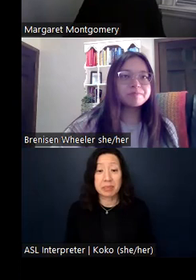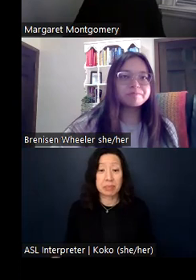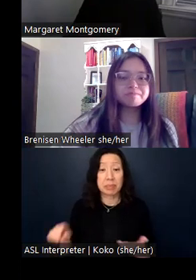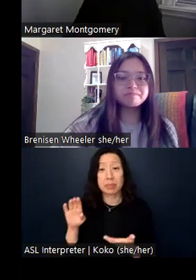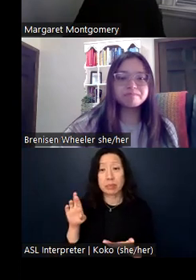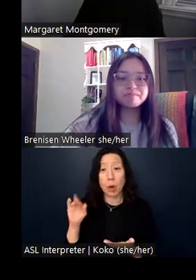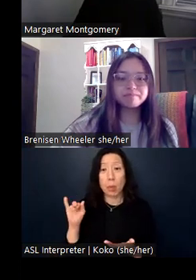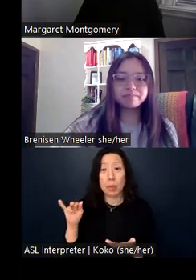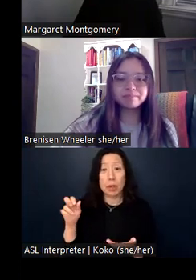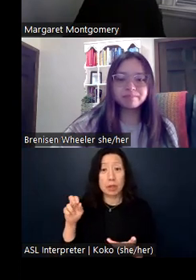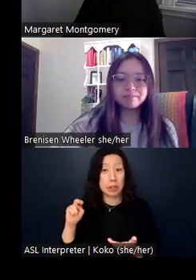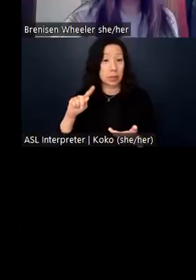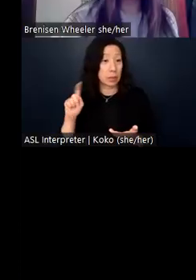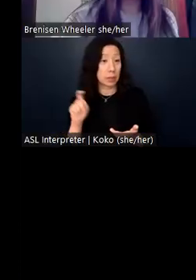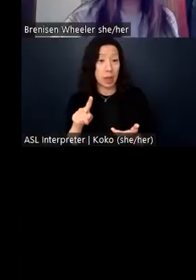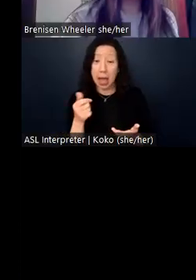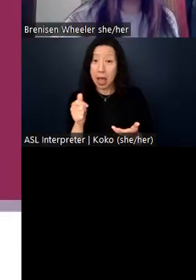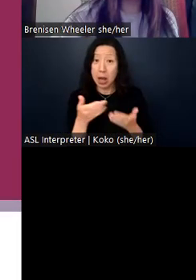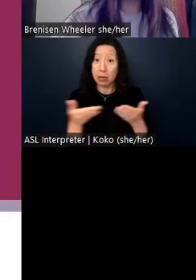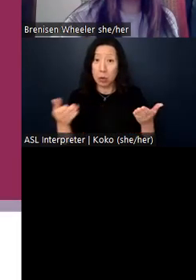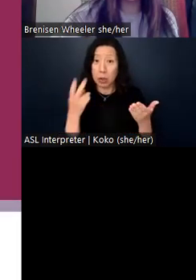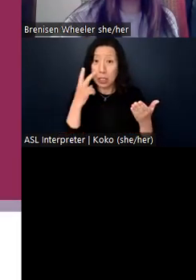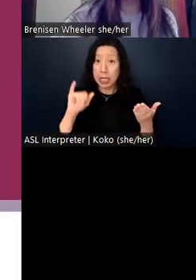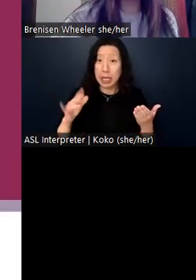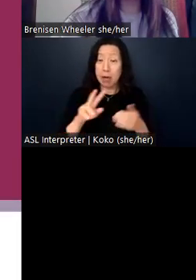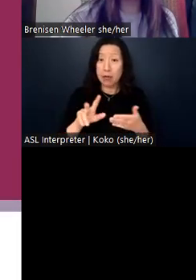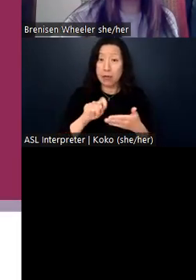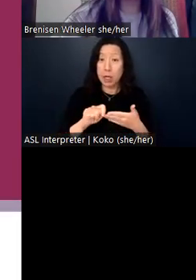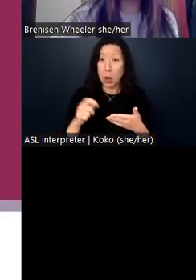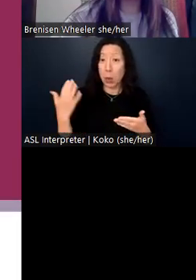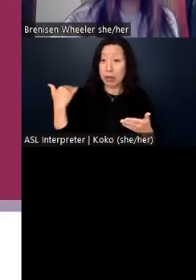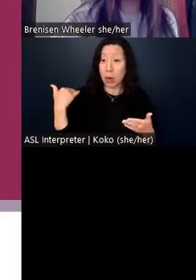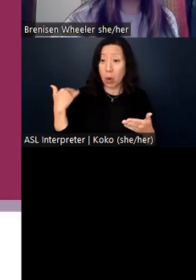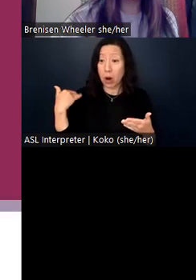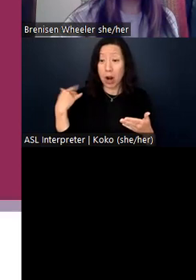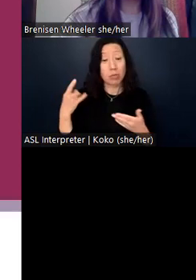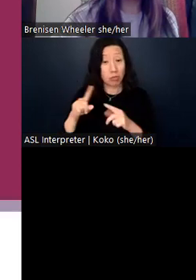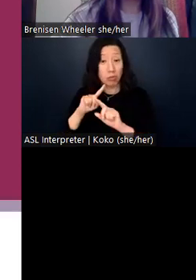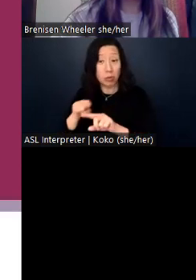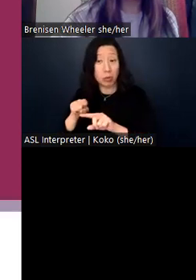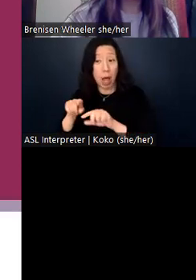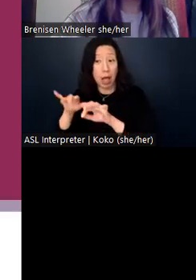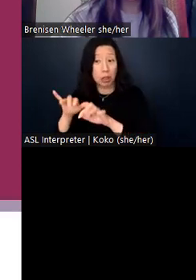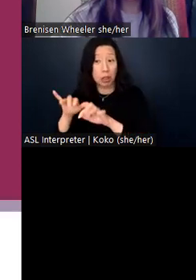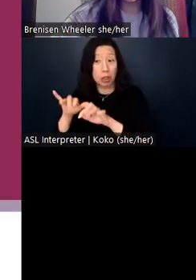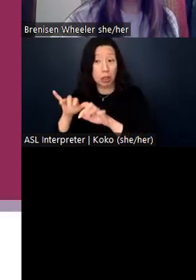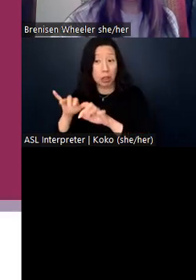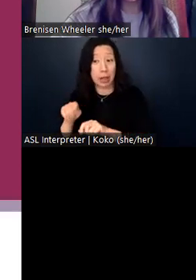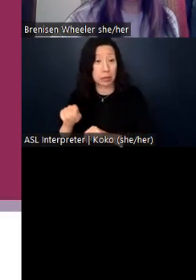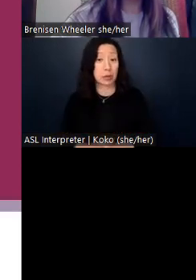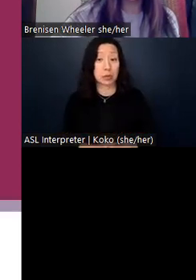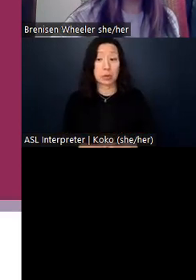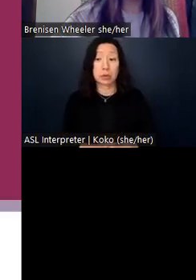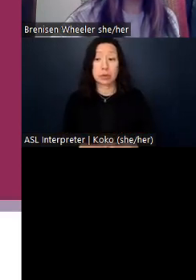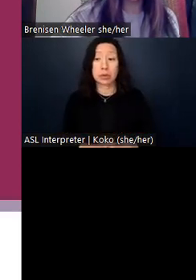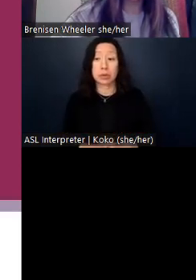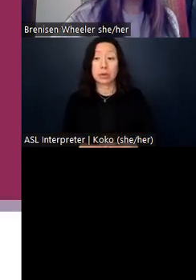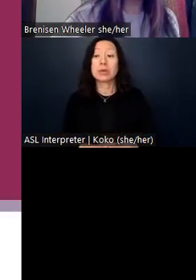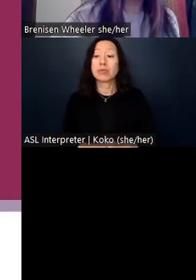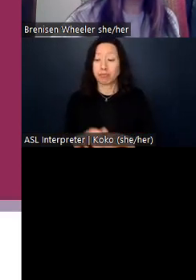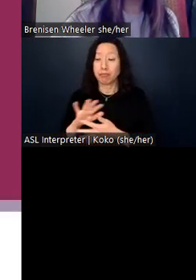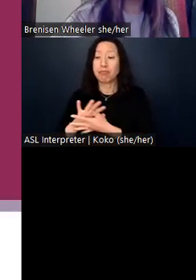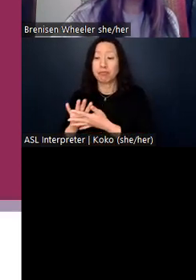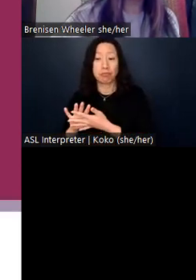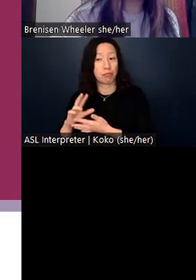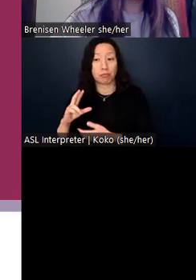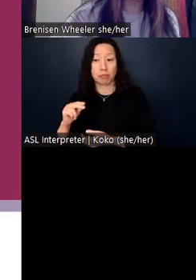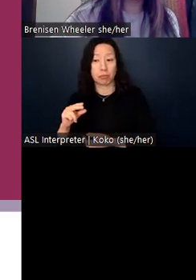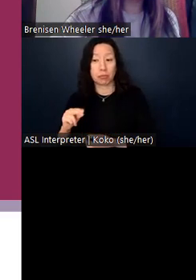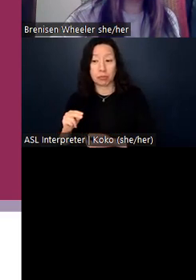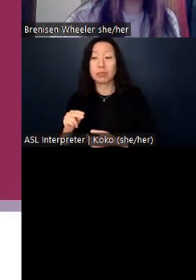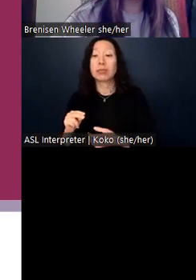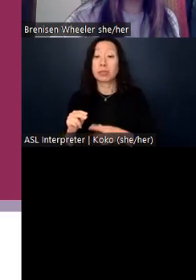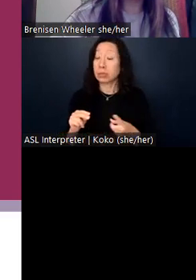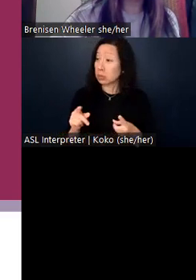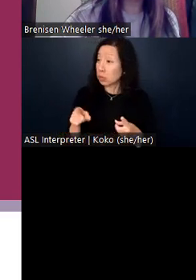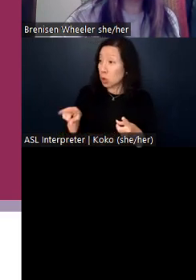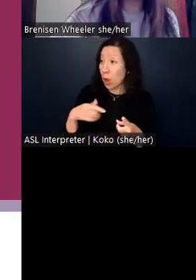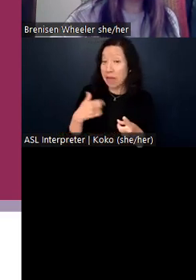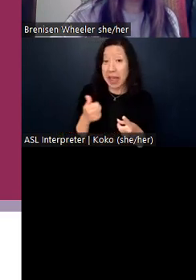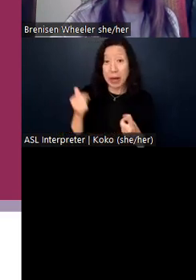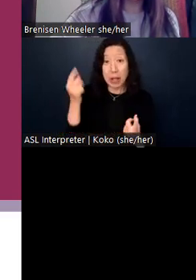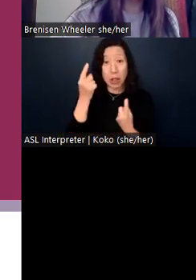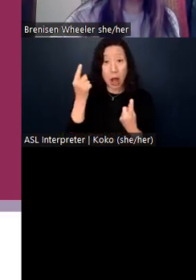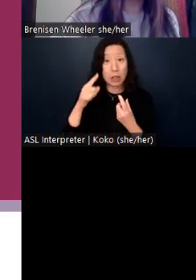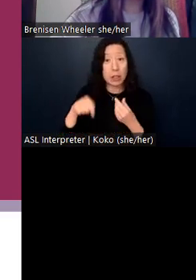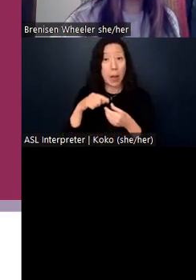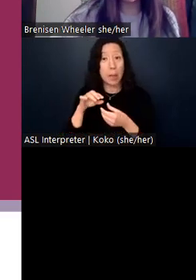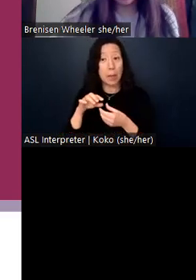? I see I have not yeah. 12:45:44 Any thoughts about that video you